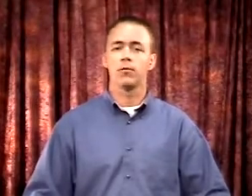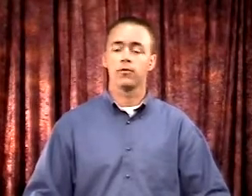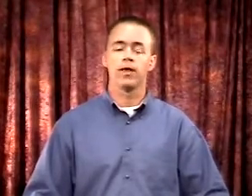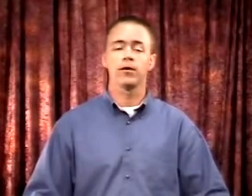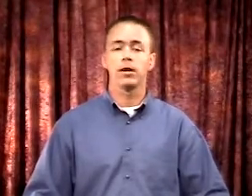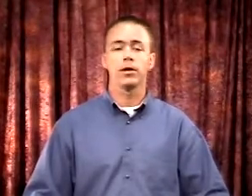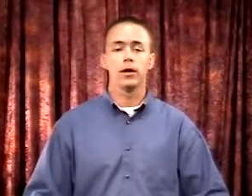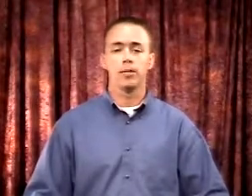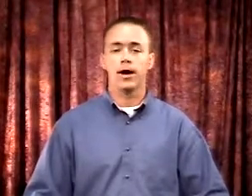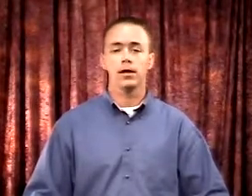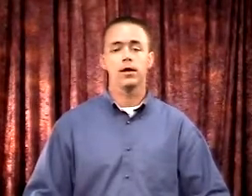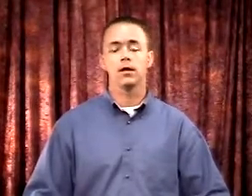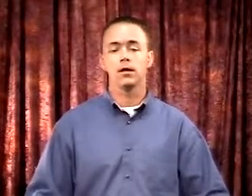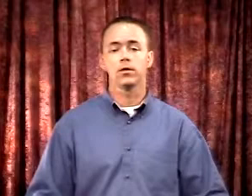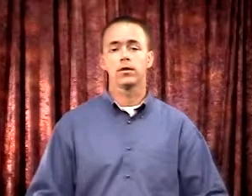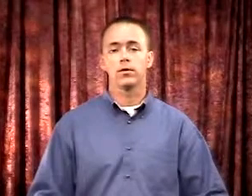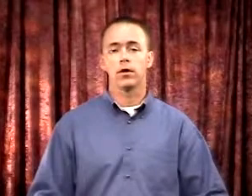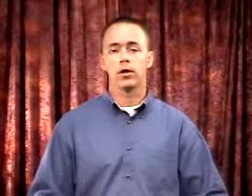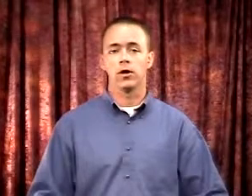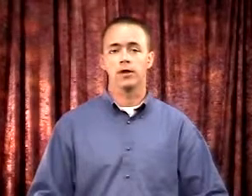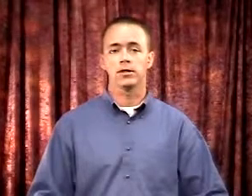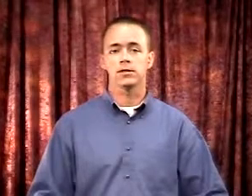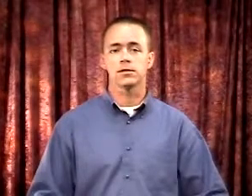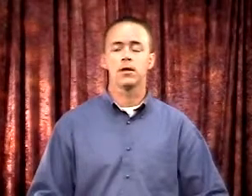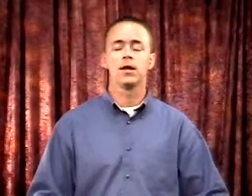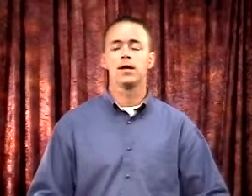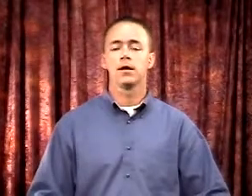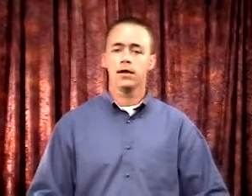we would rather keep it in our body and deal with it with our urinary system.